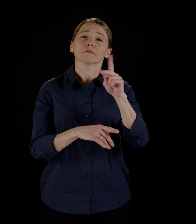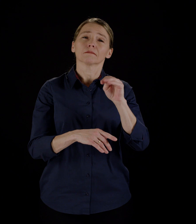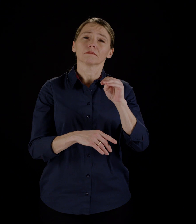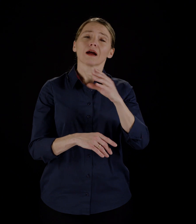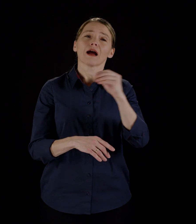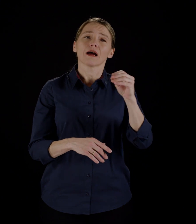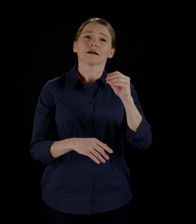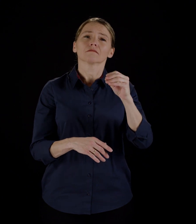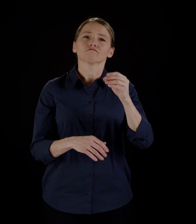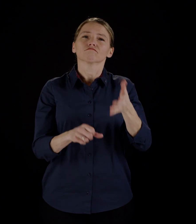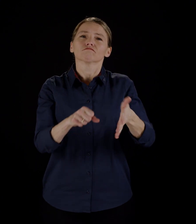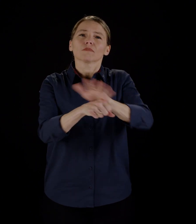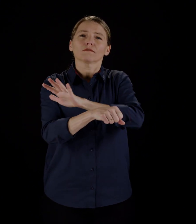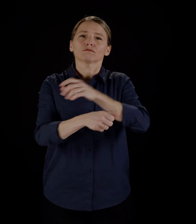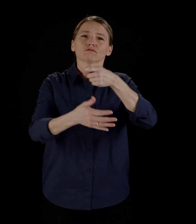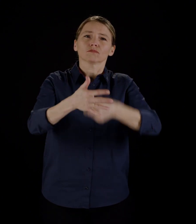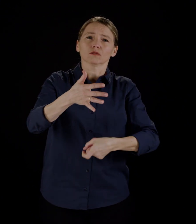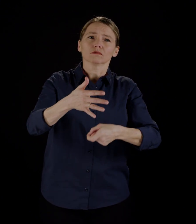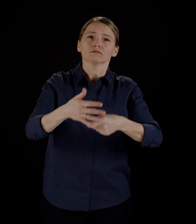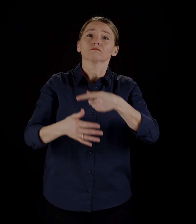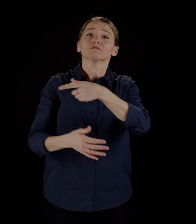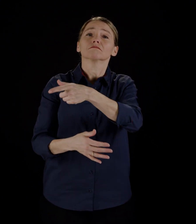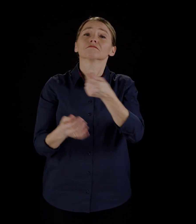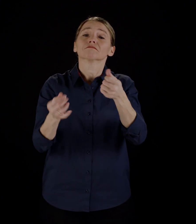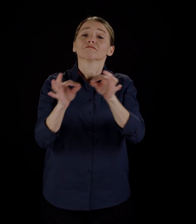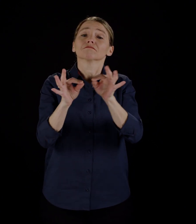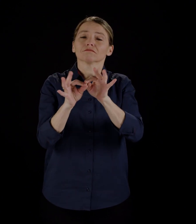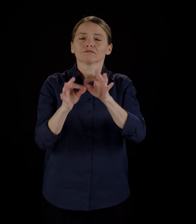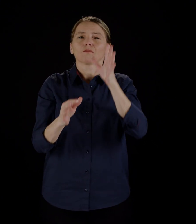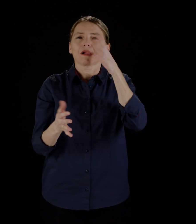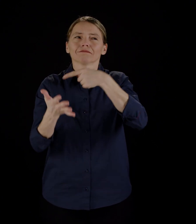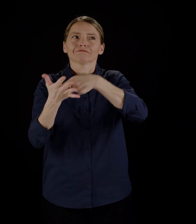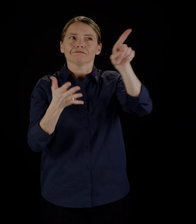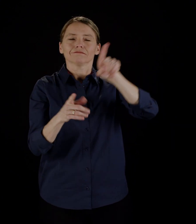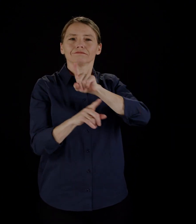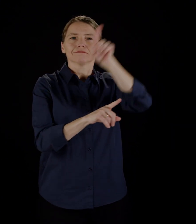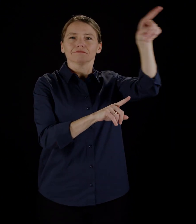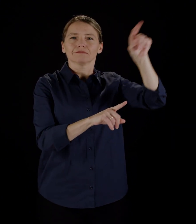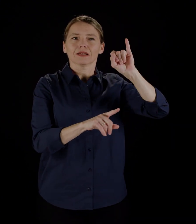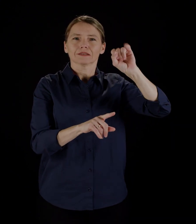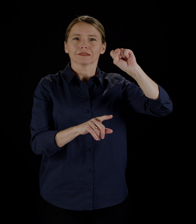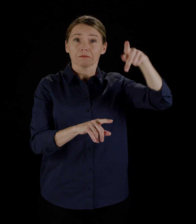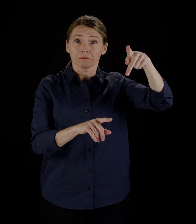Administrative and Collection Charges are amounts owed to a service provider as a result